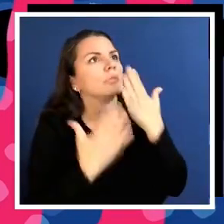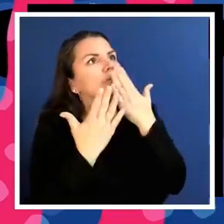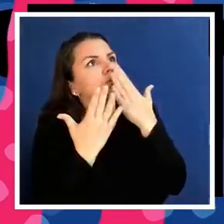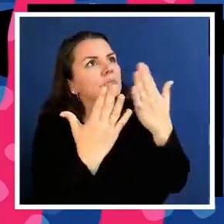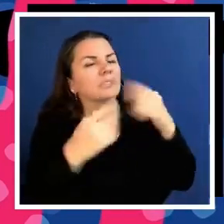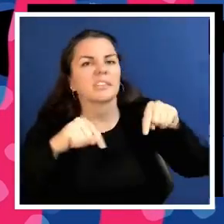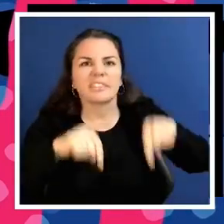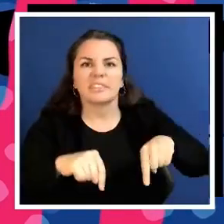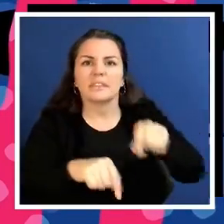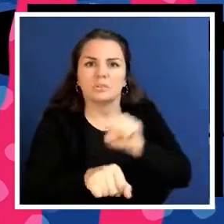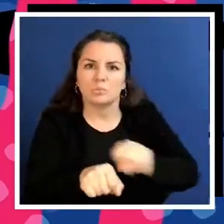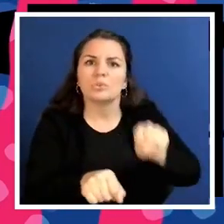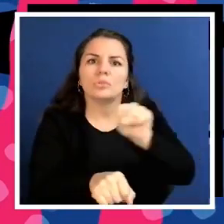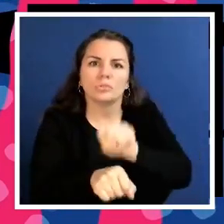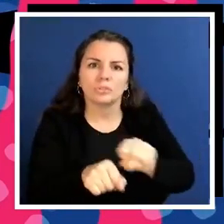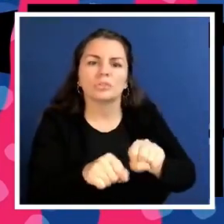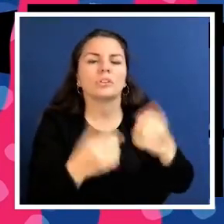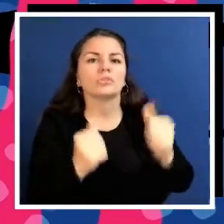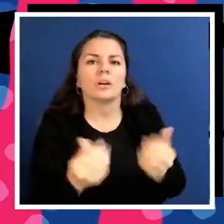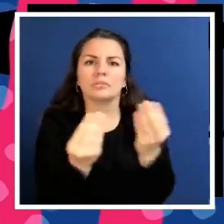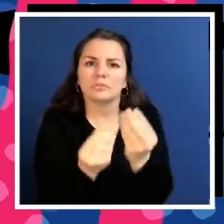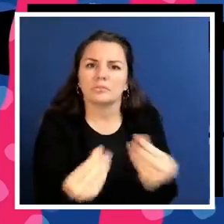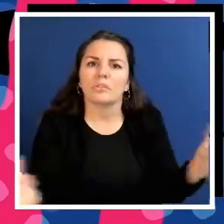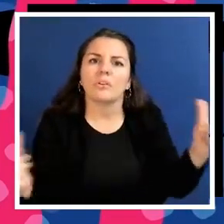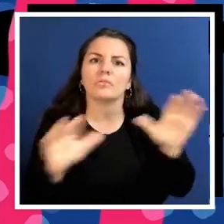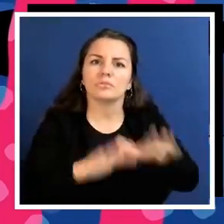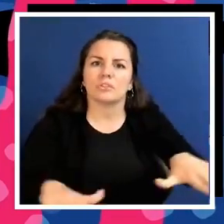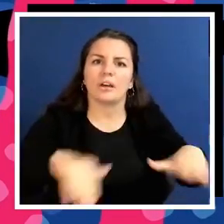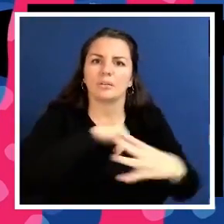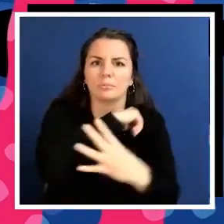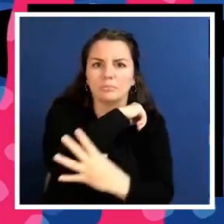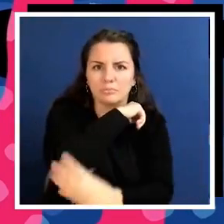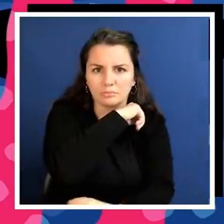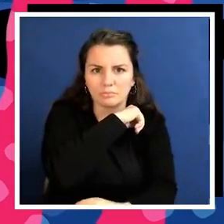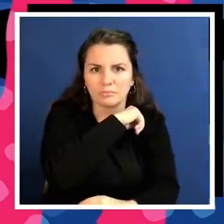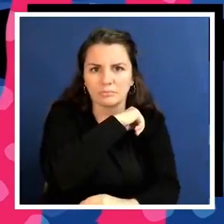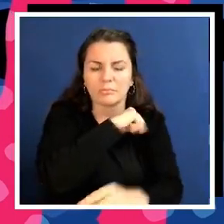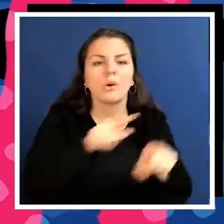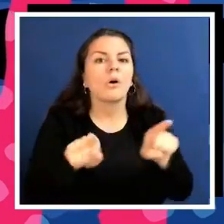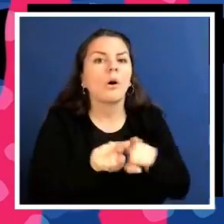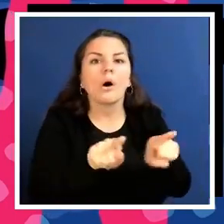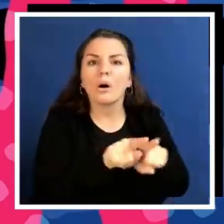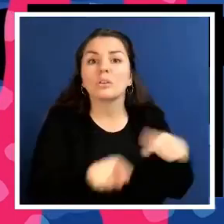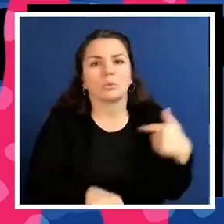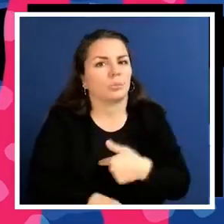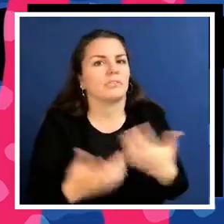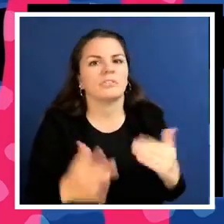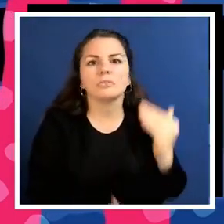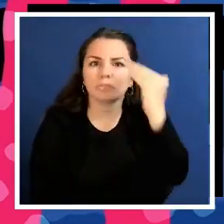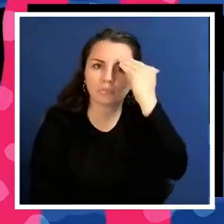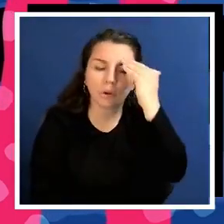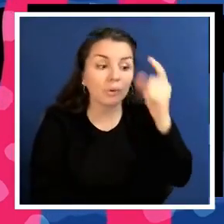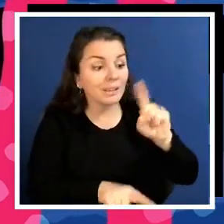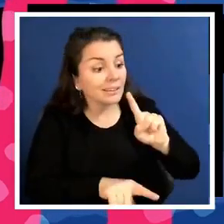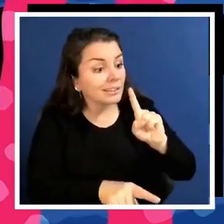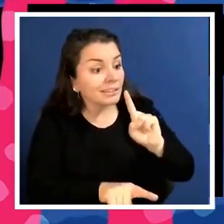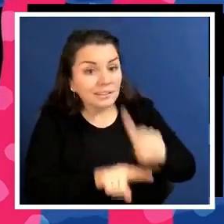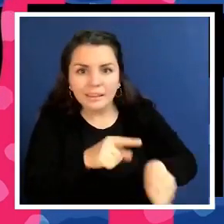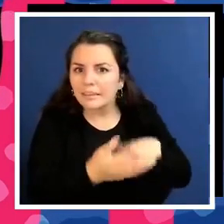GIVE US THE STRENGTH, COURAGE AND WISDOM AND FORTITUDE TO DO WHAT IS RIGHT.